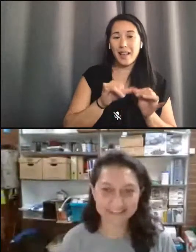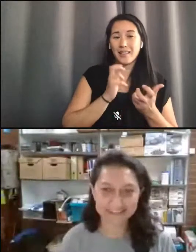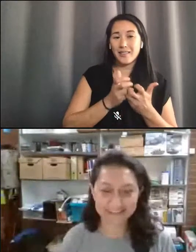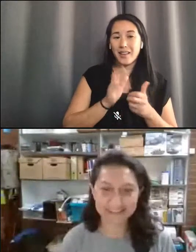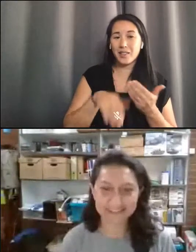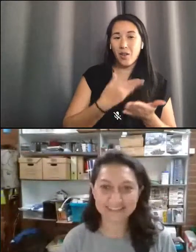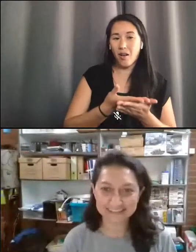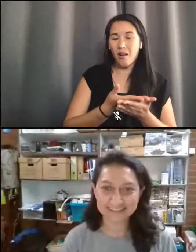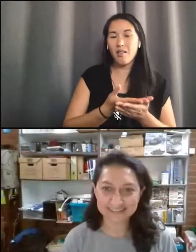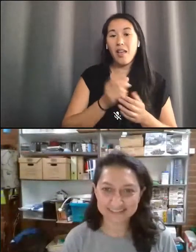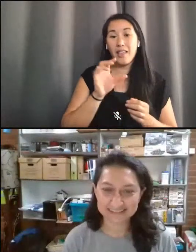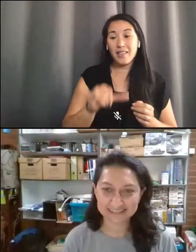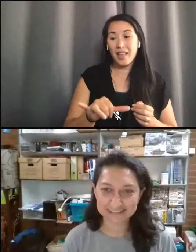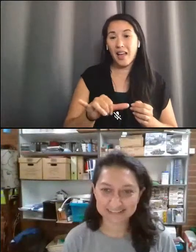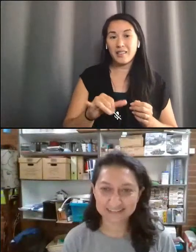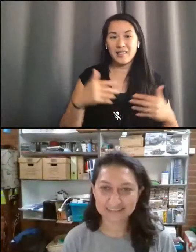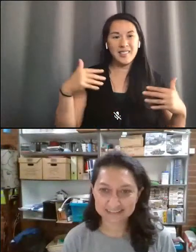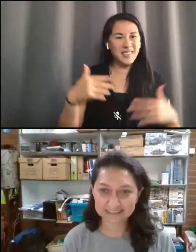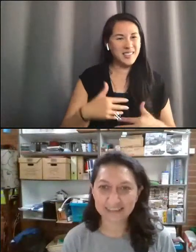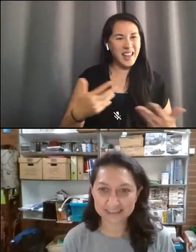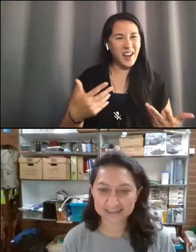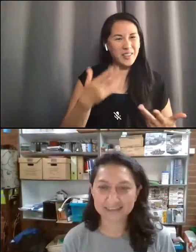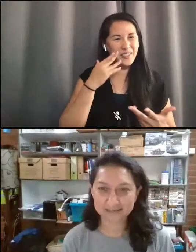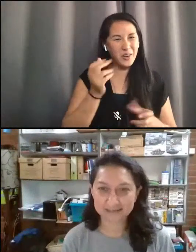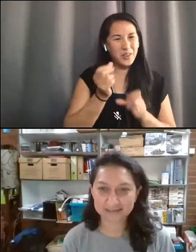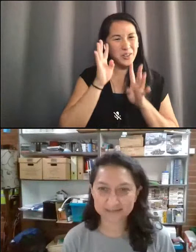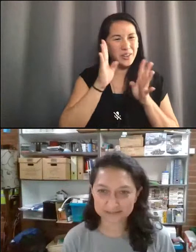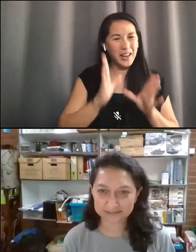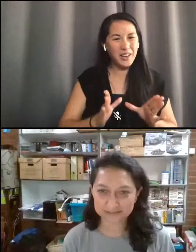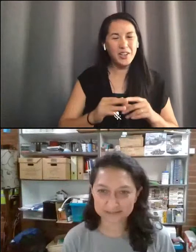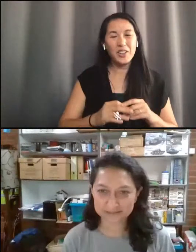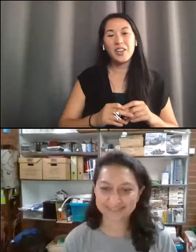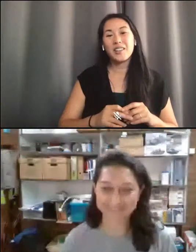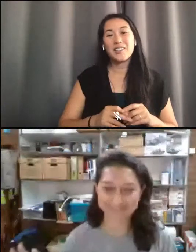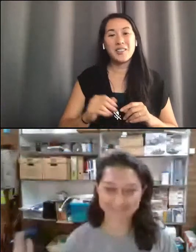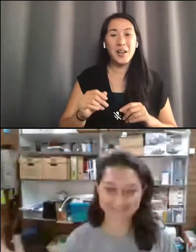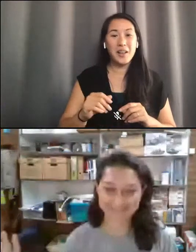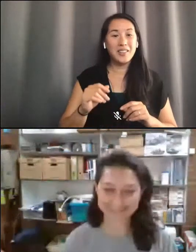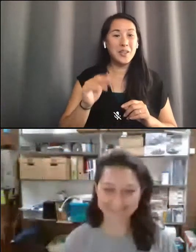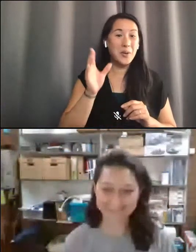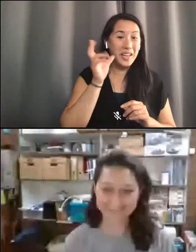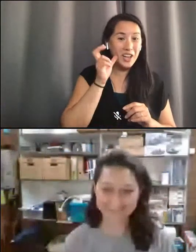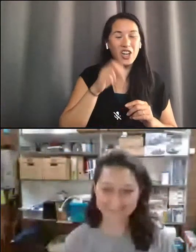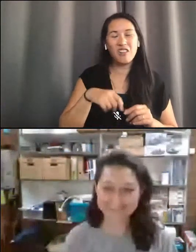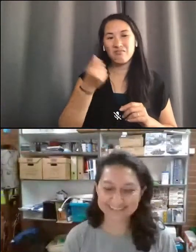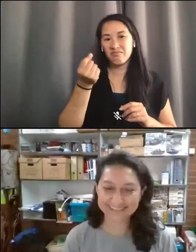um is really scary uh for creators to hear and to think about and try to grasp um especially